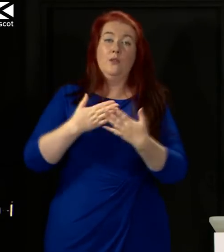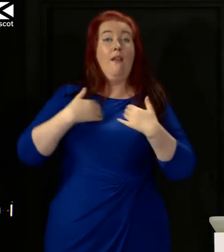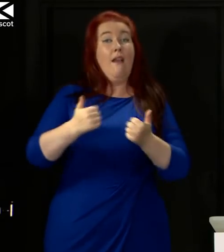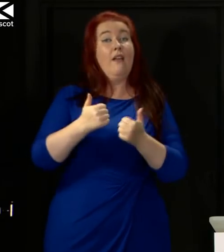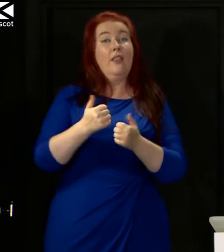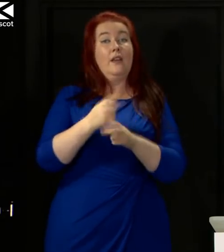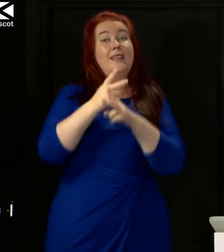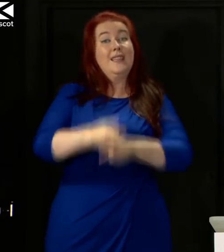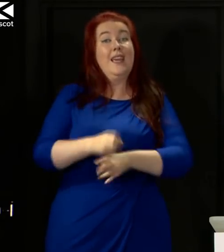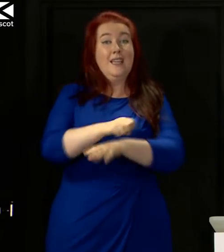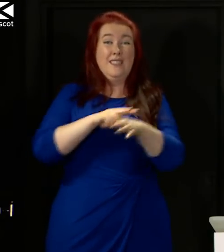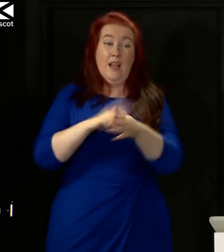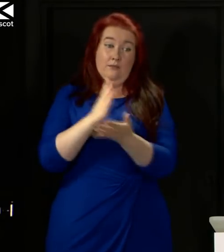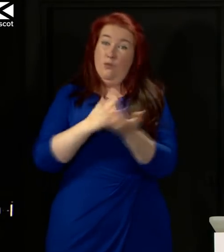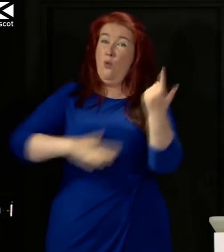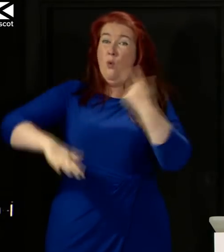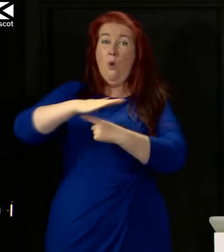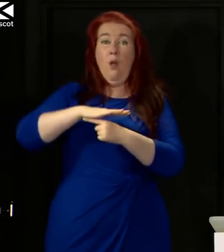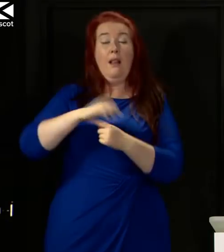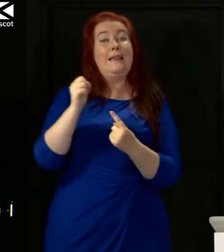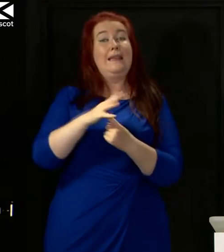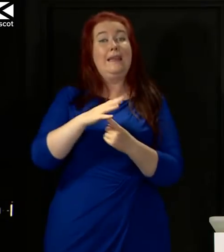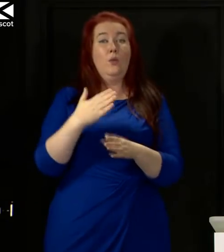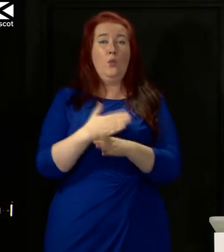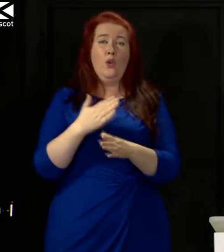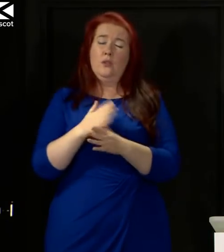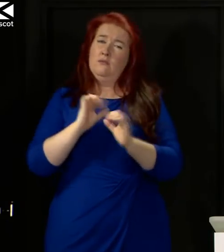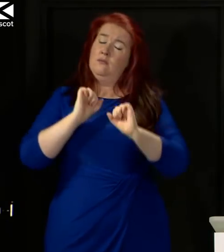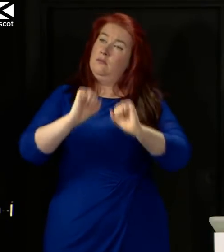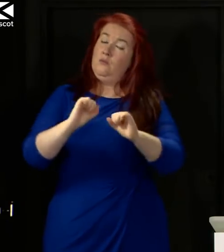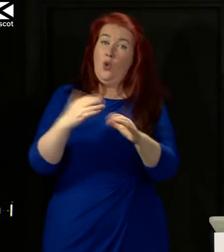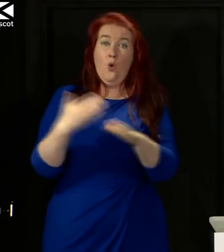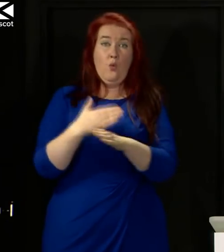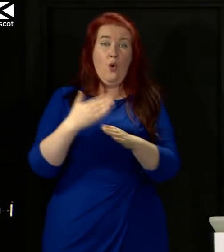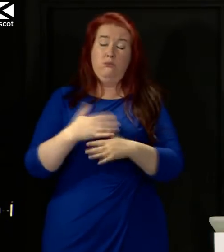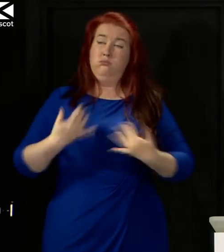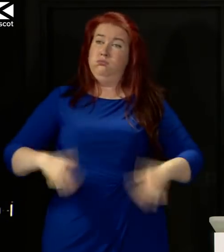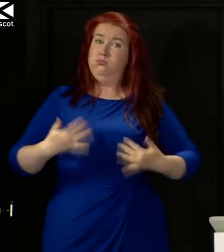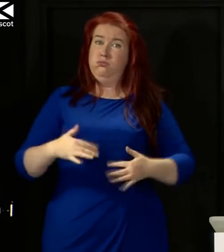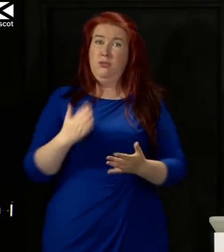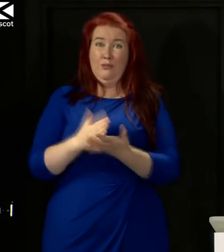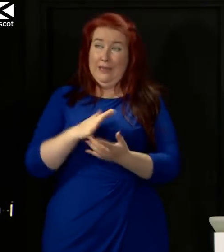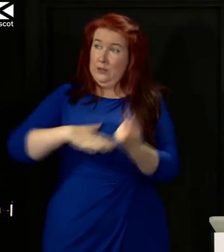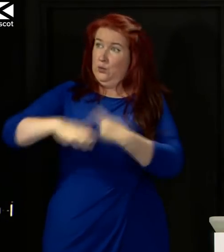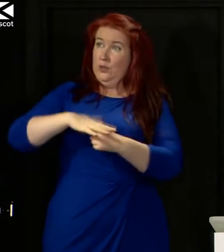to all our key workers, for the everything you continue to do in extremely challenging circumstances.